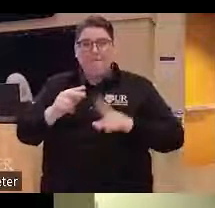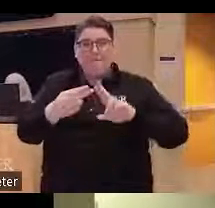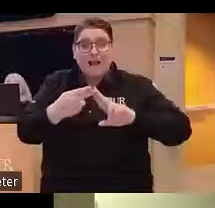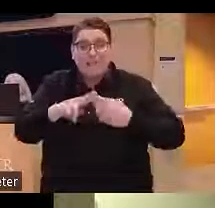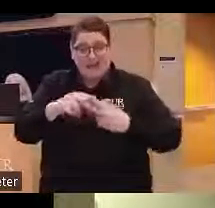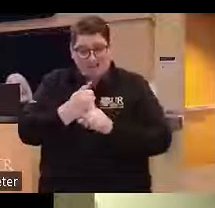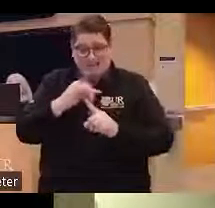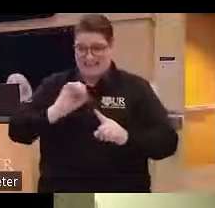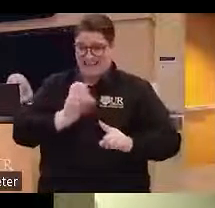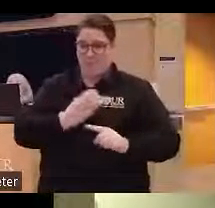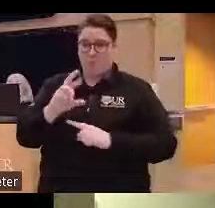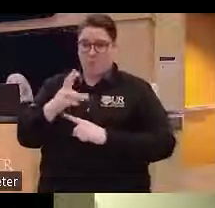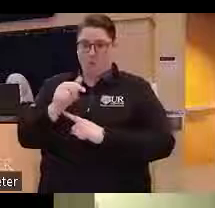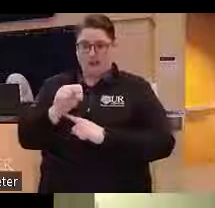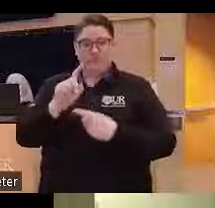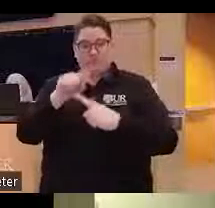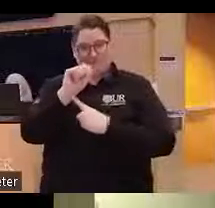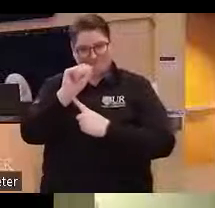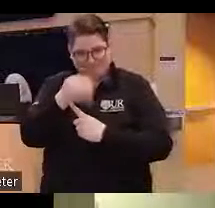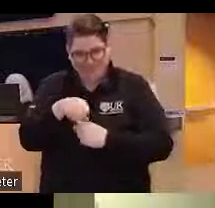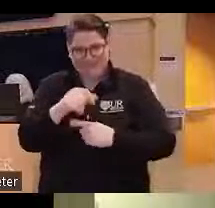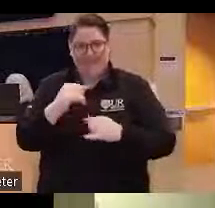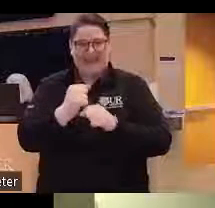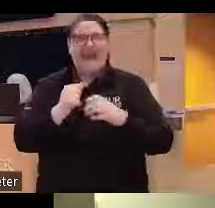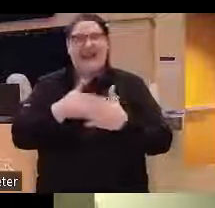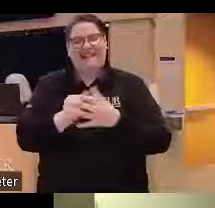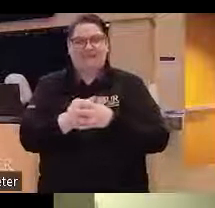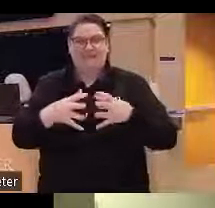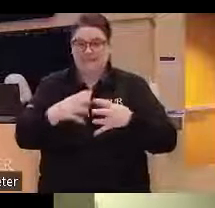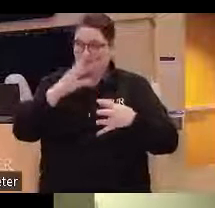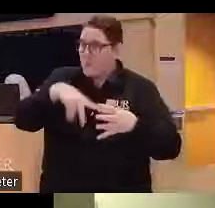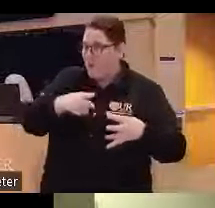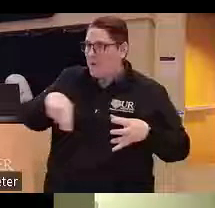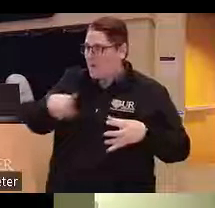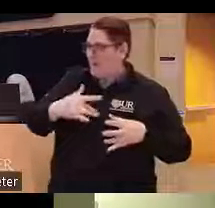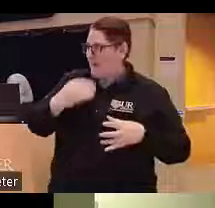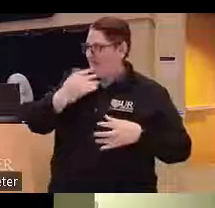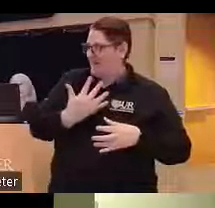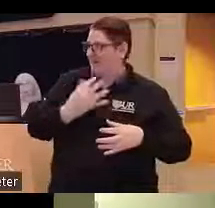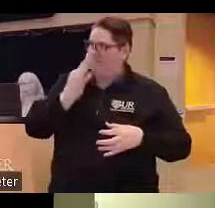organ right so of course you're all having five fruits and vegetables a day and having apple cider